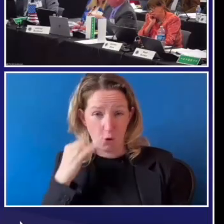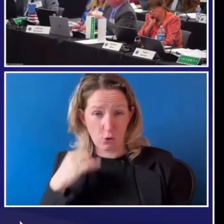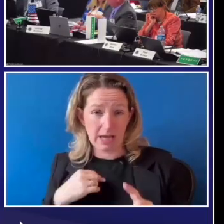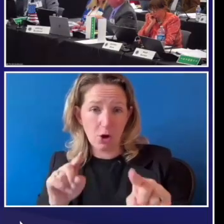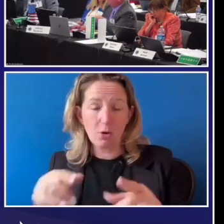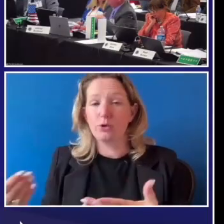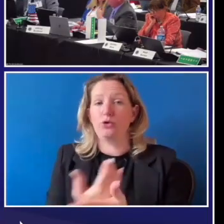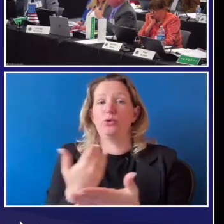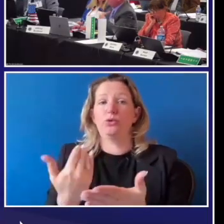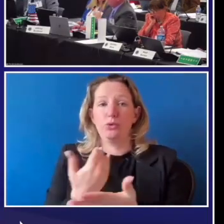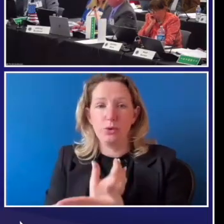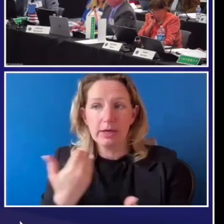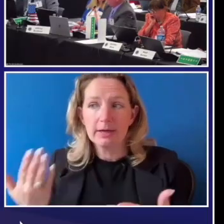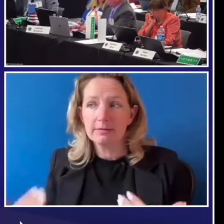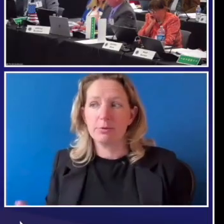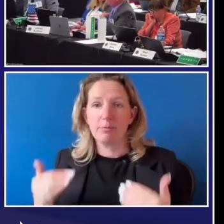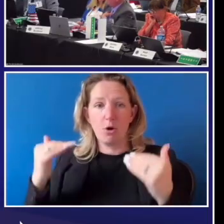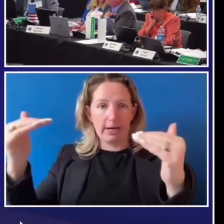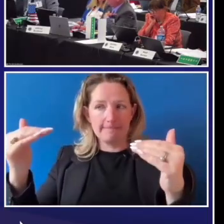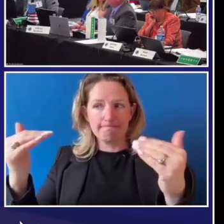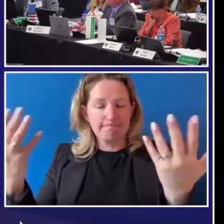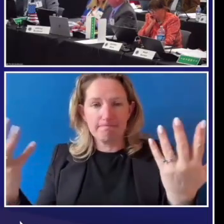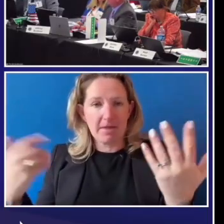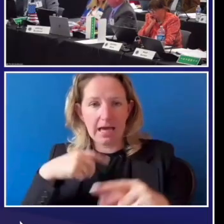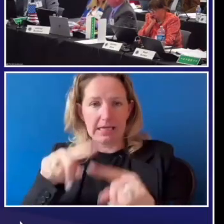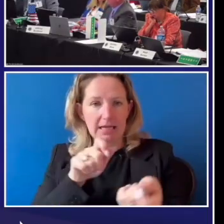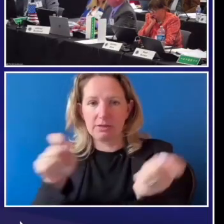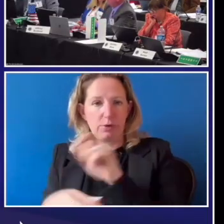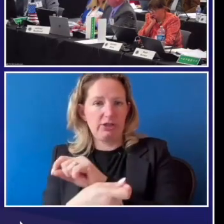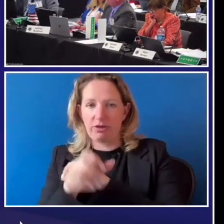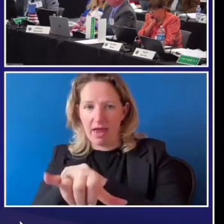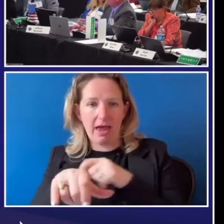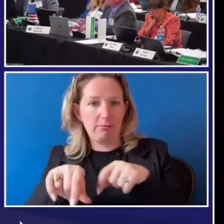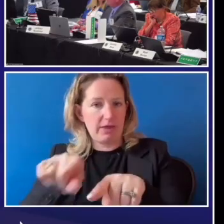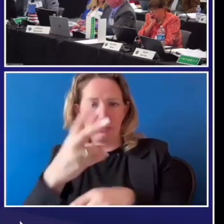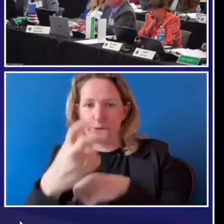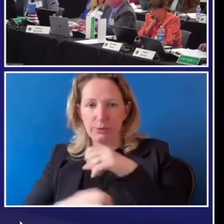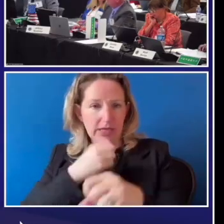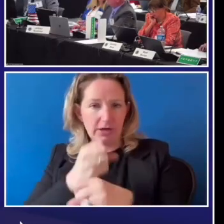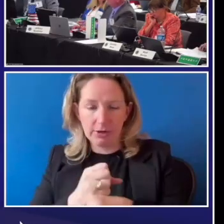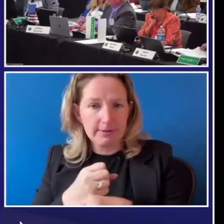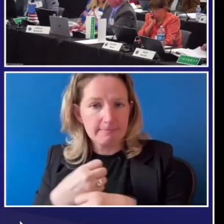and so forth, I can't make that switch as a school within that two-year time frame. My potential new accreditor is gone.